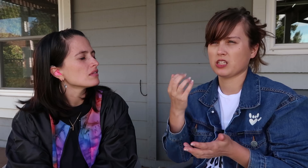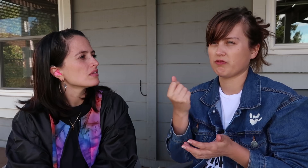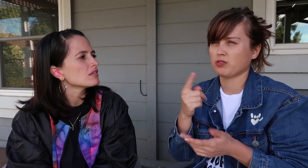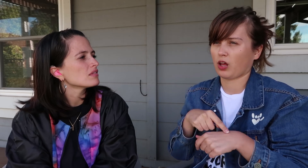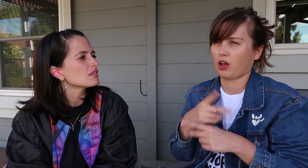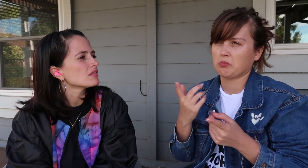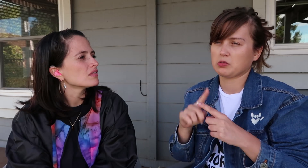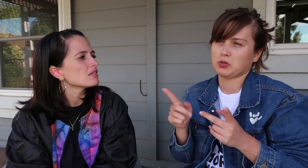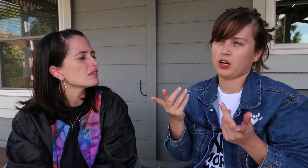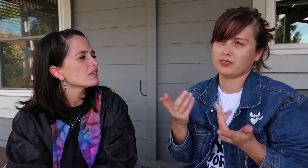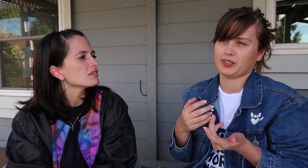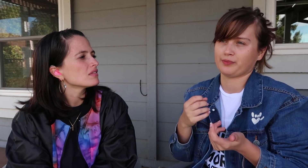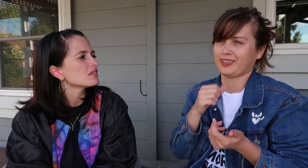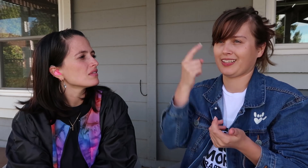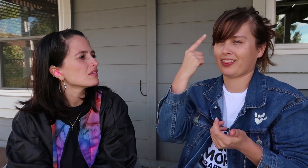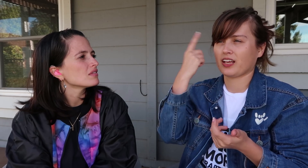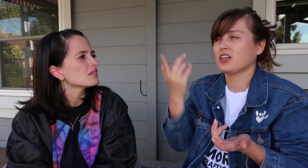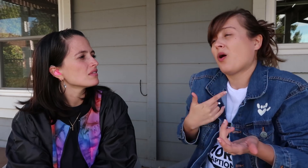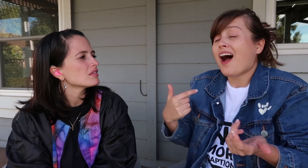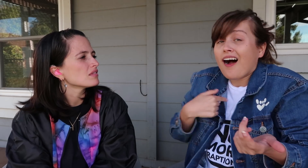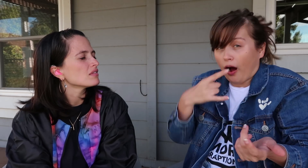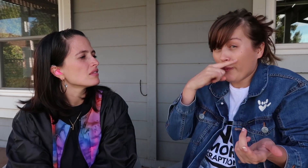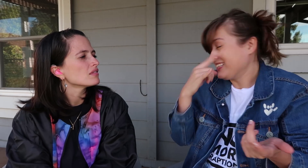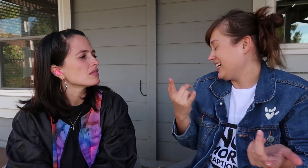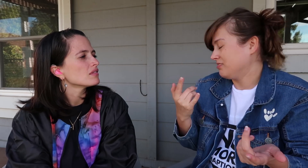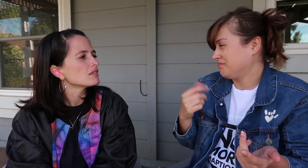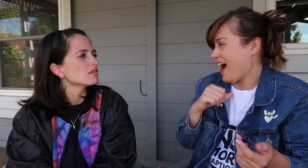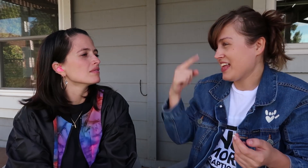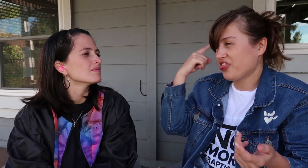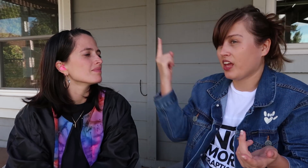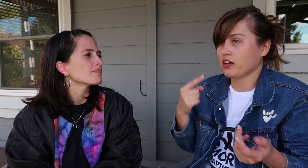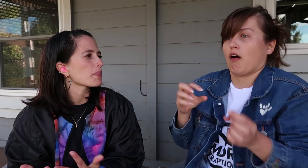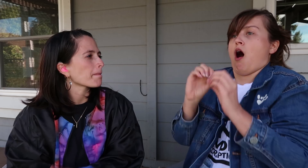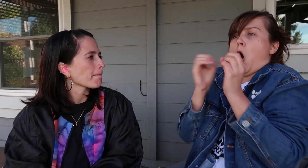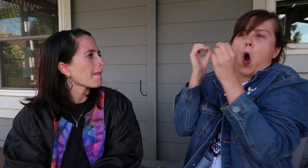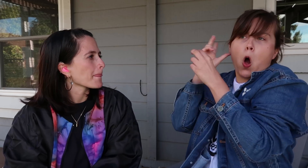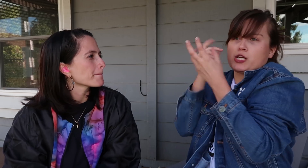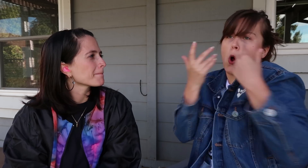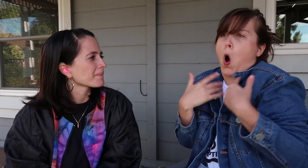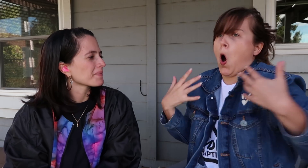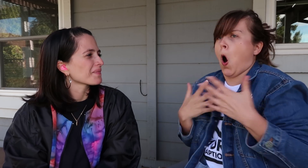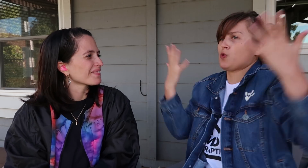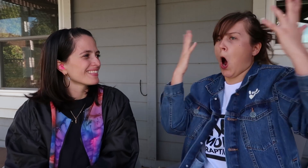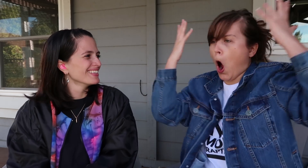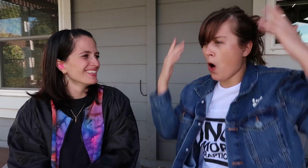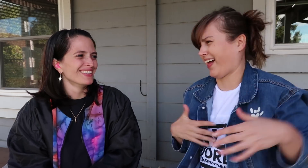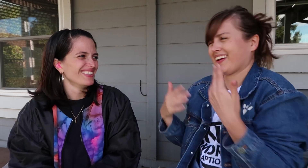I had seen it a few times, but I never thought anything of it. I mean, I was a kid. I didn't think about anything related to my deafness.